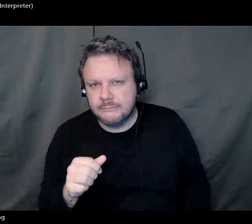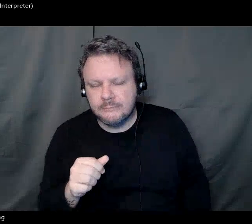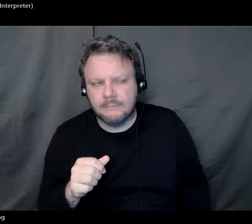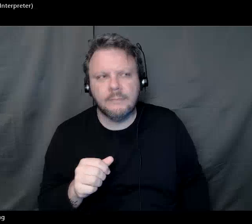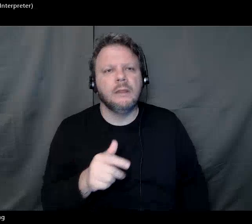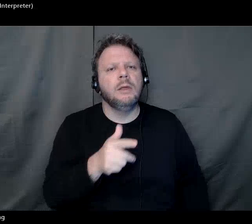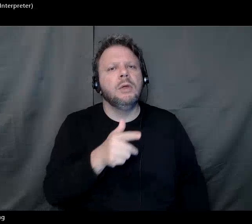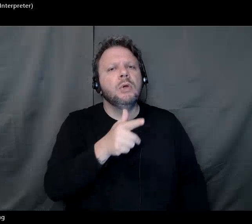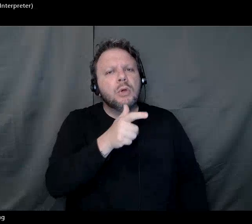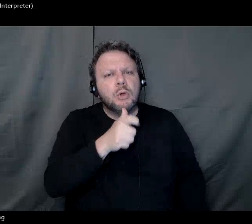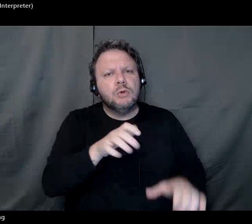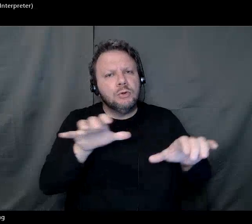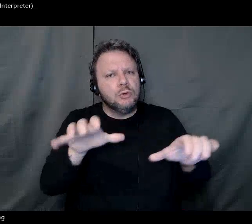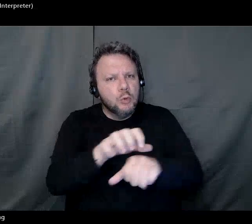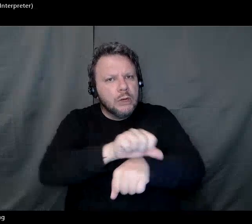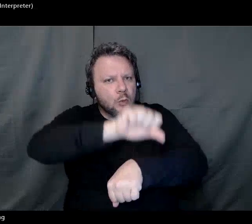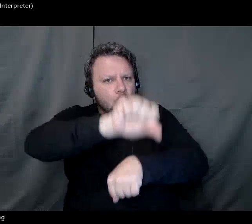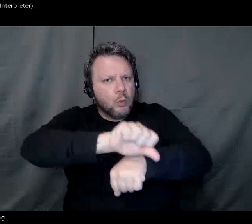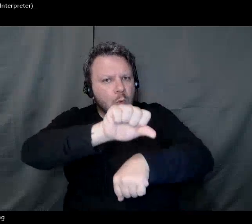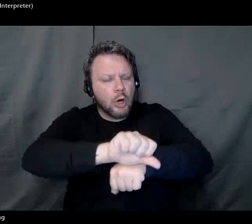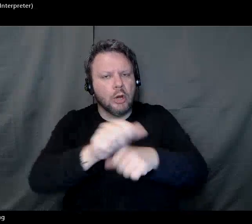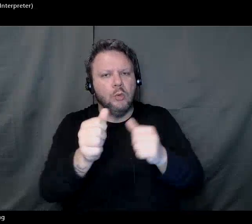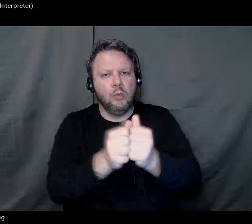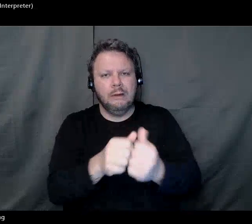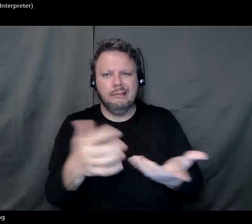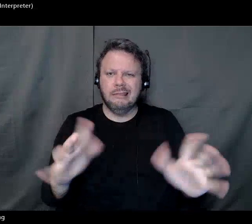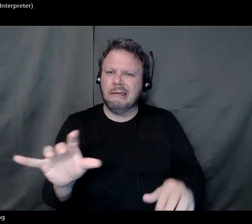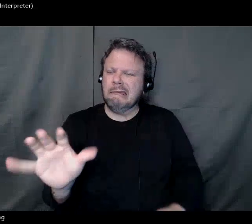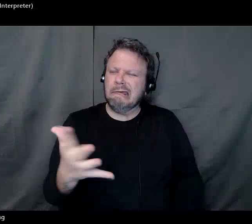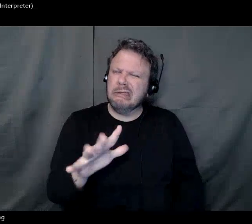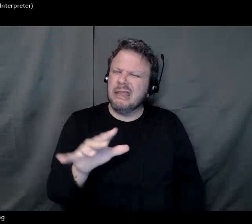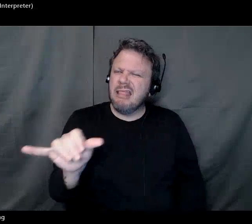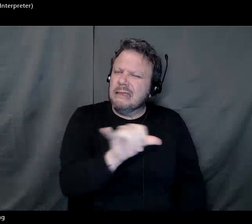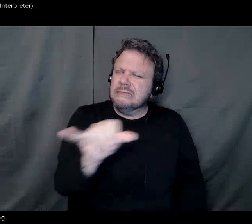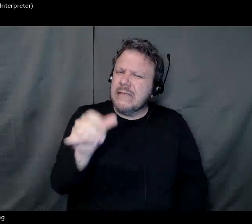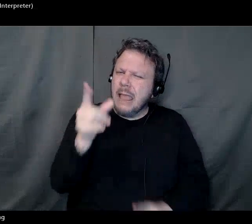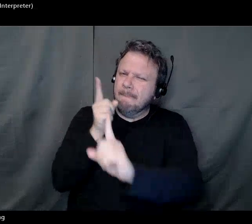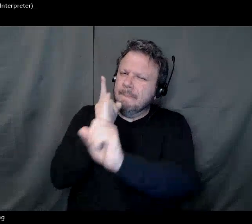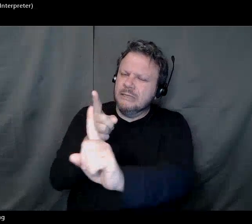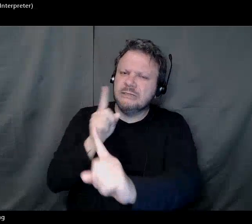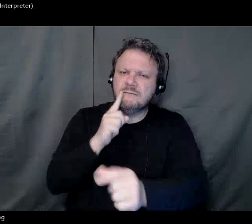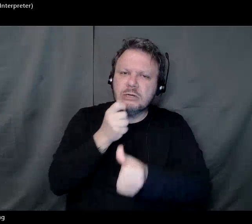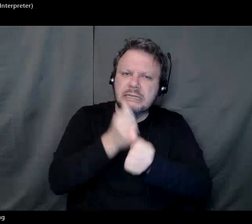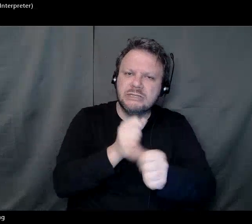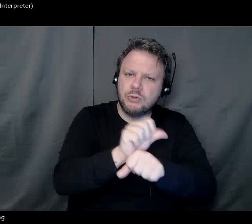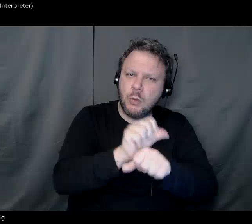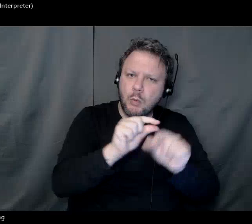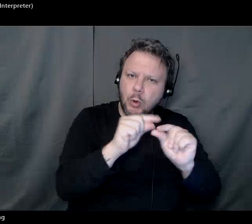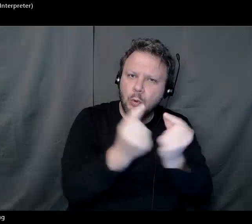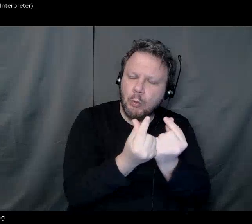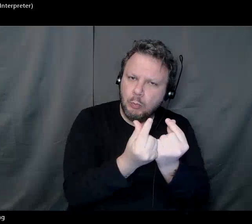Who is doing work with a similar mission to each one of the work groups that this,